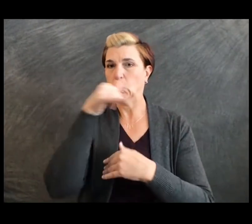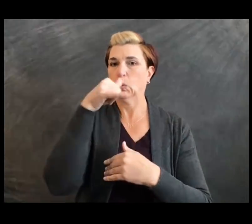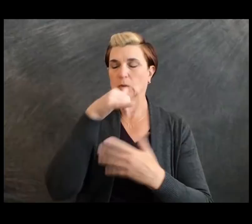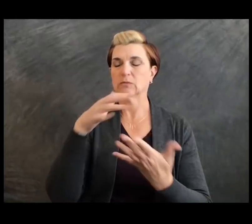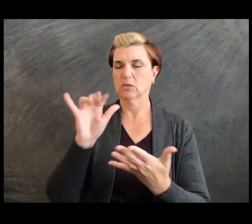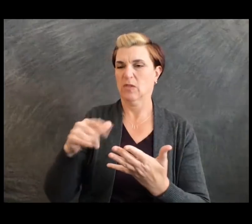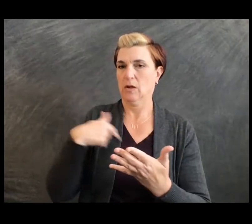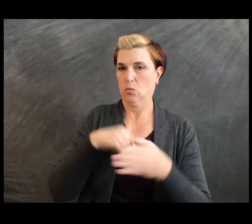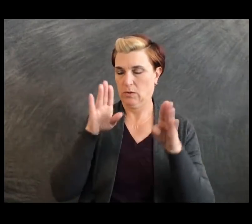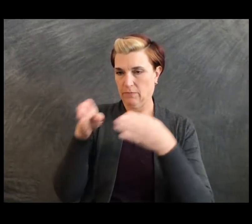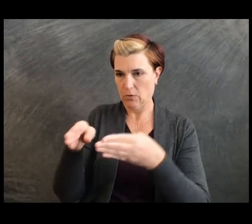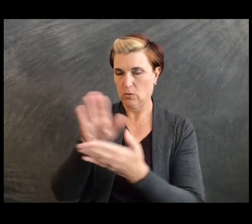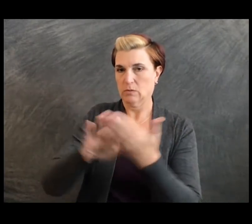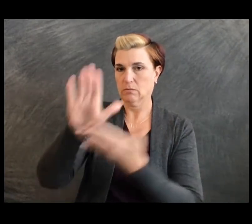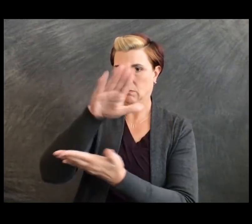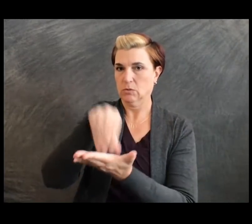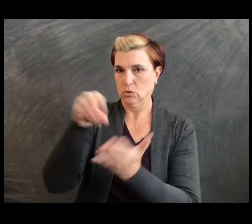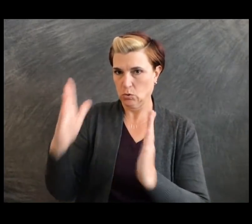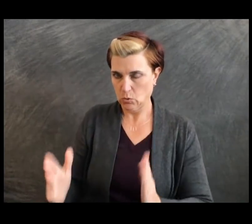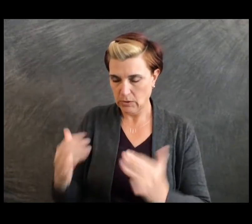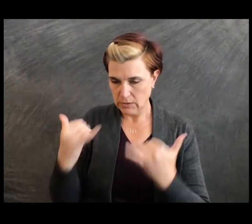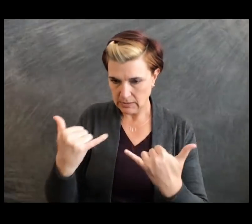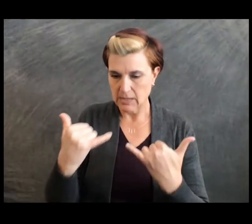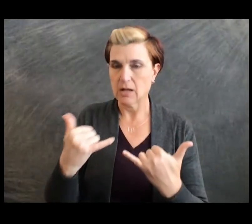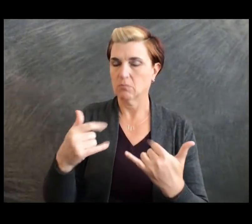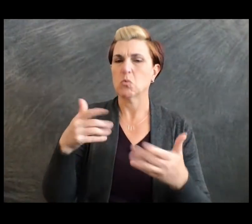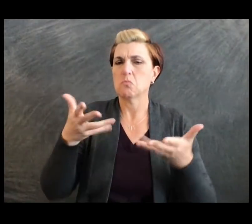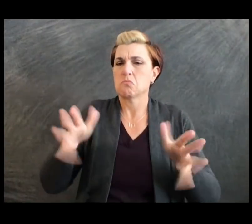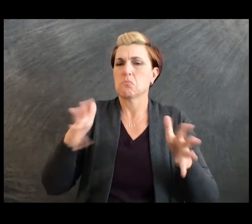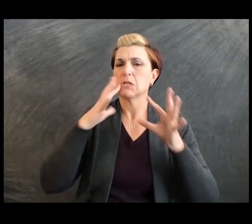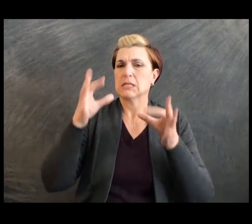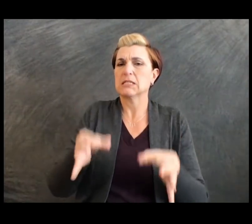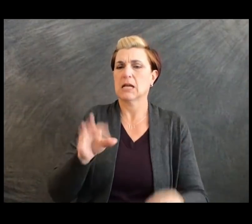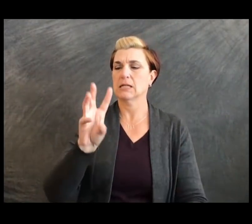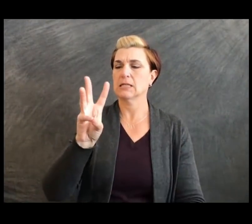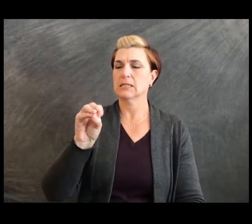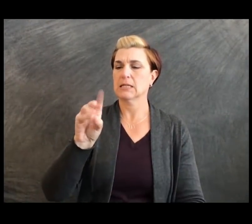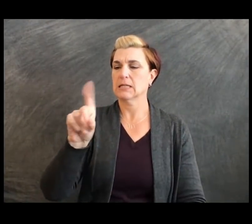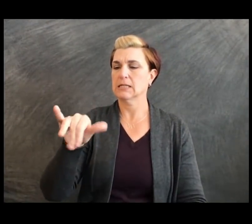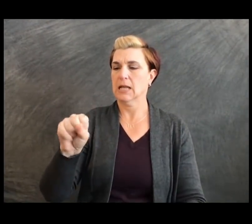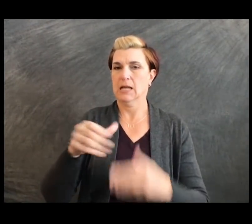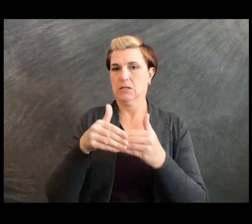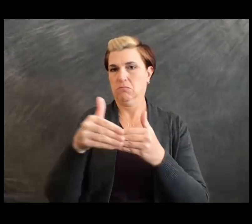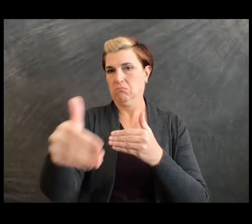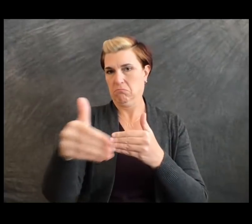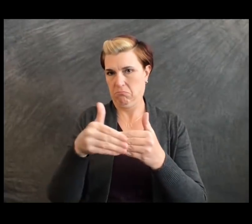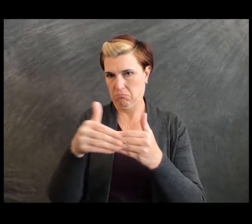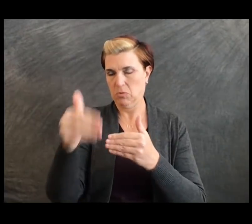we're we're waving during the 60-day period various elements and very